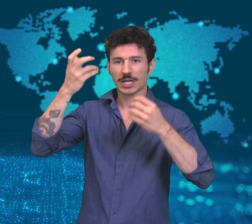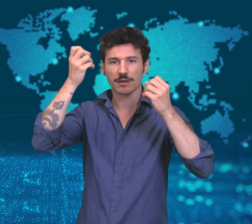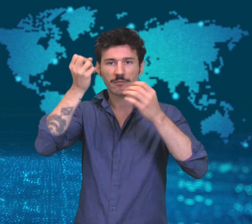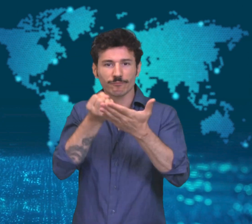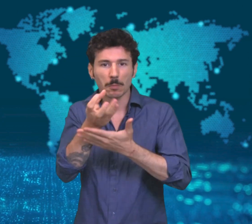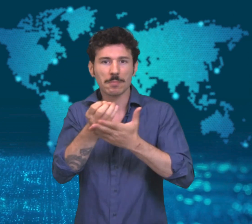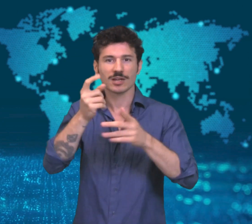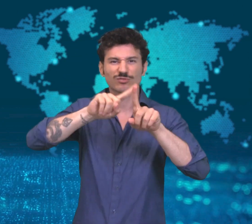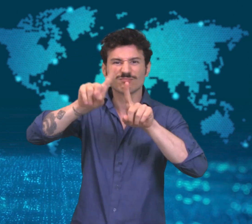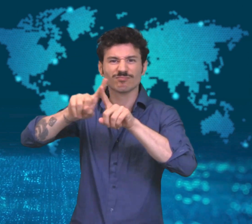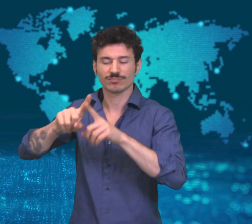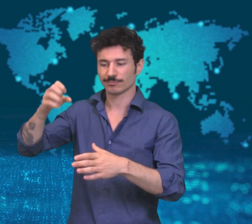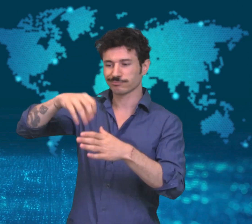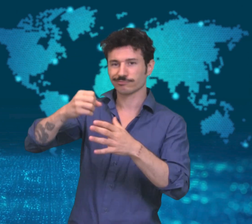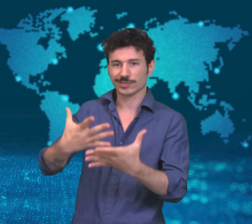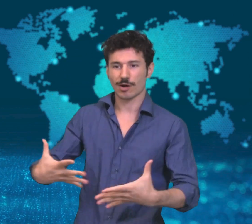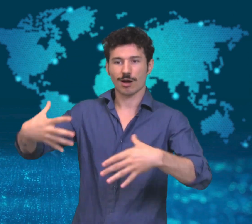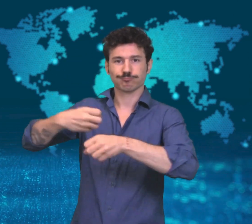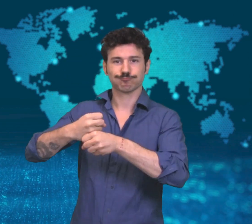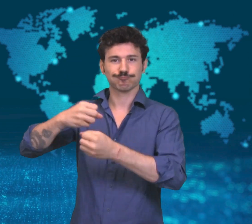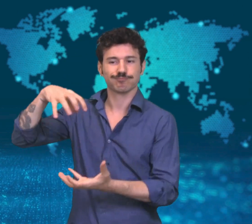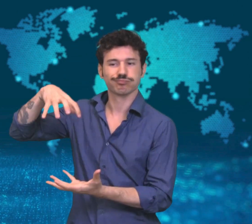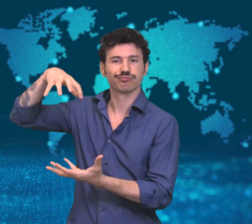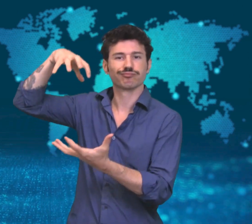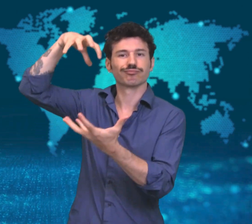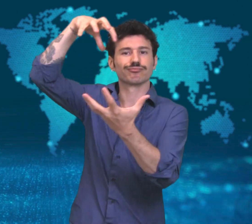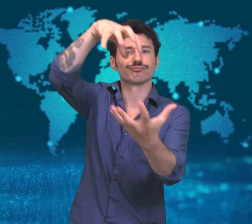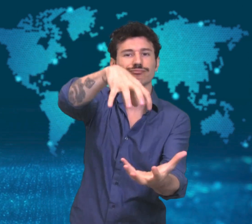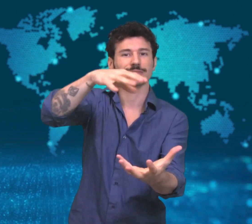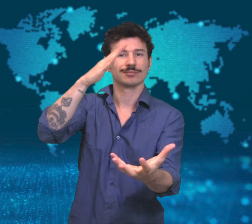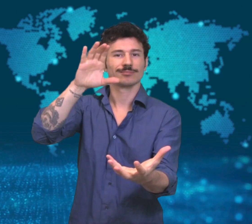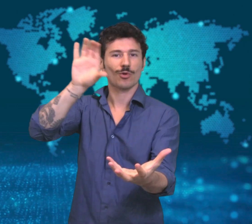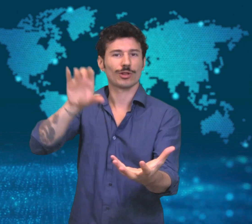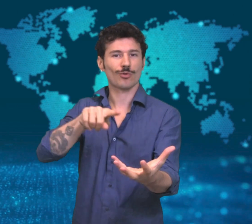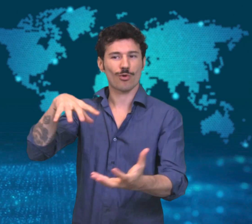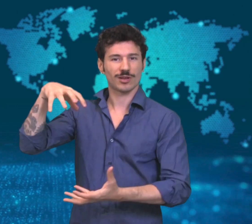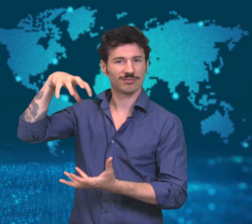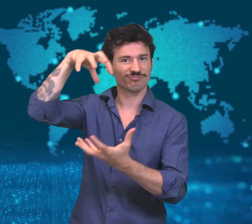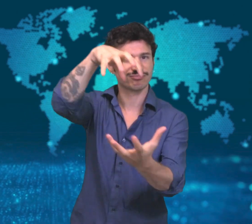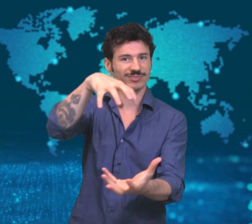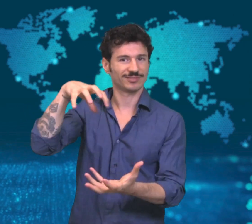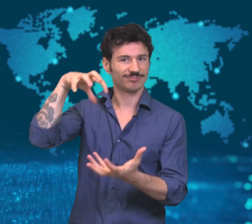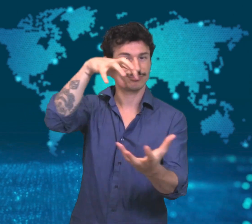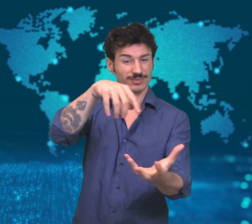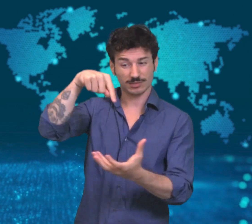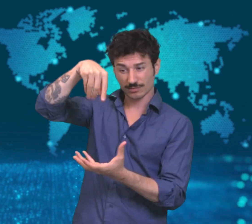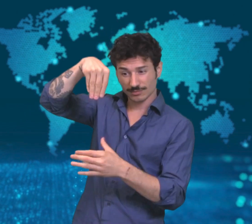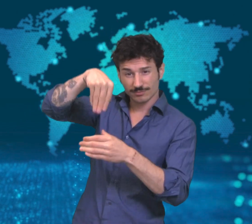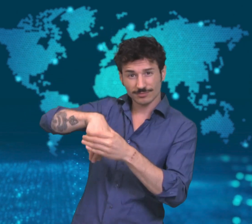The balloons carried South Korean news, radios, food,